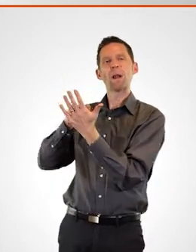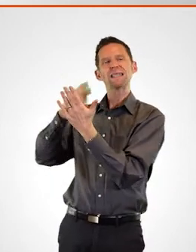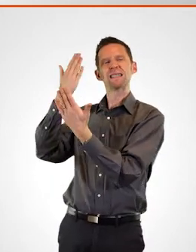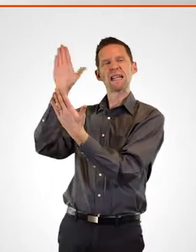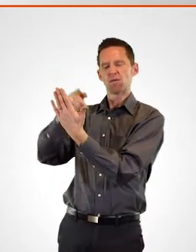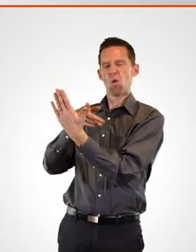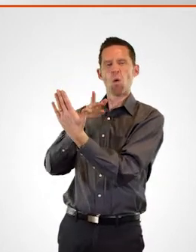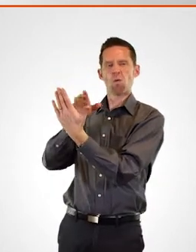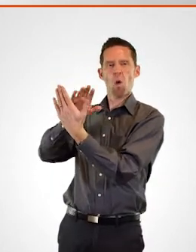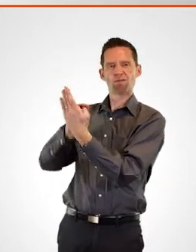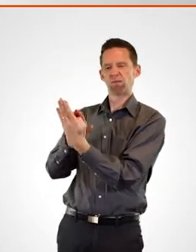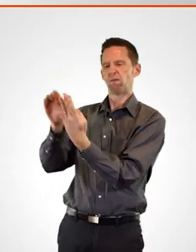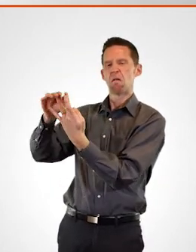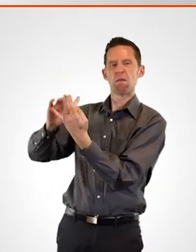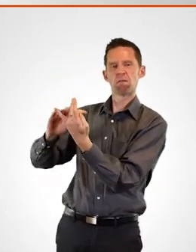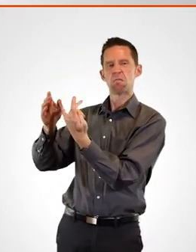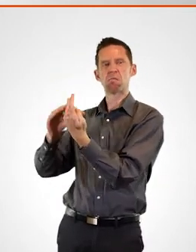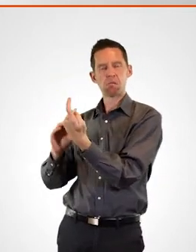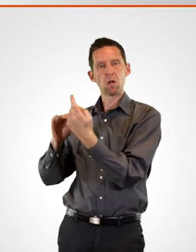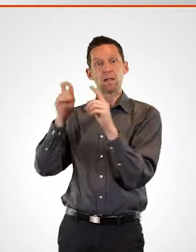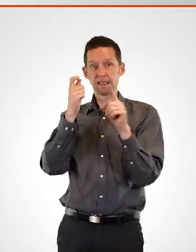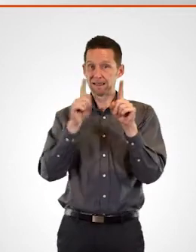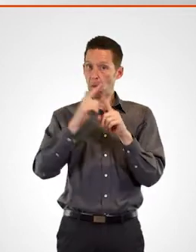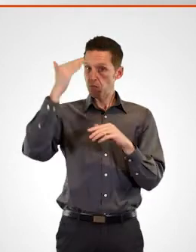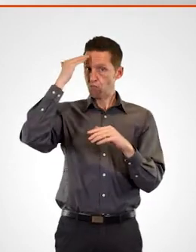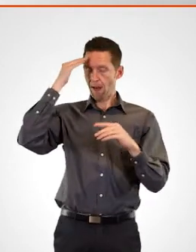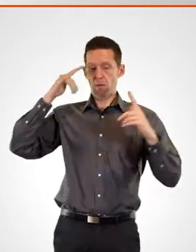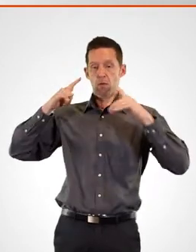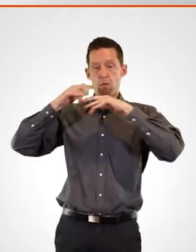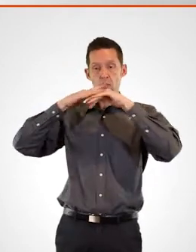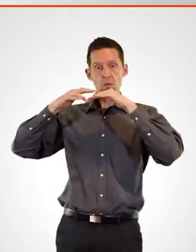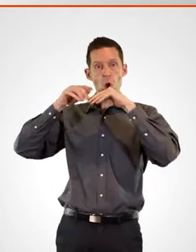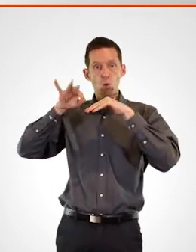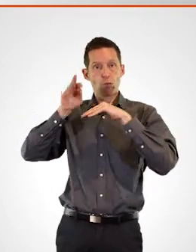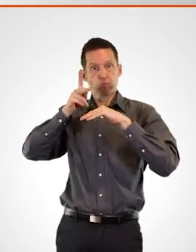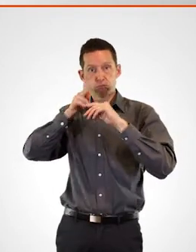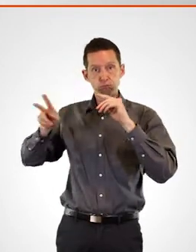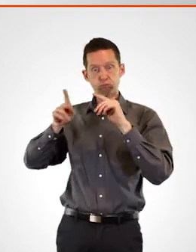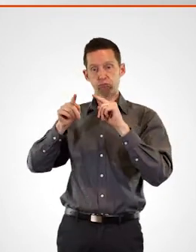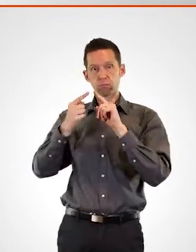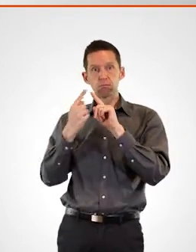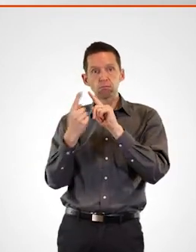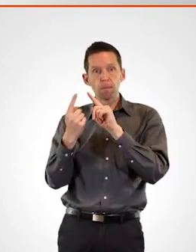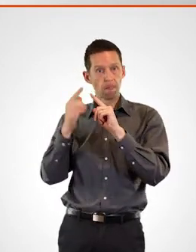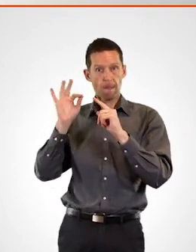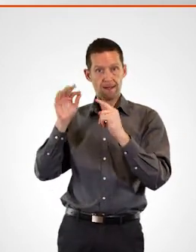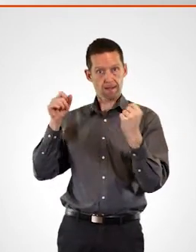those are the ones we cut off. Well, the brain does the same thing. So those neural networks that aren't reinforced or used often,